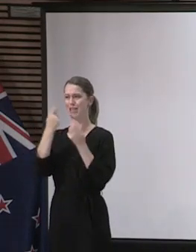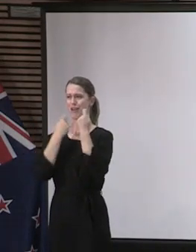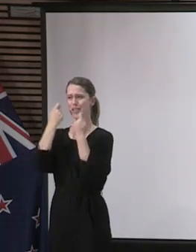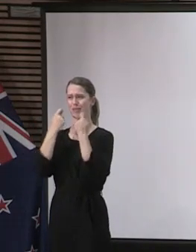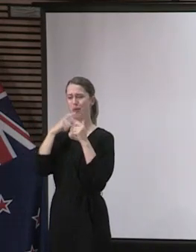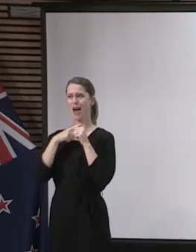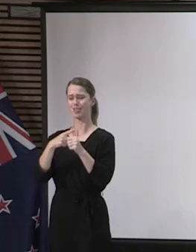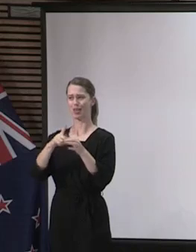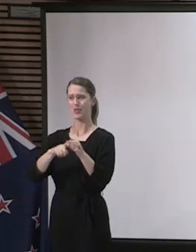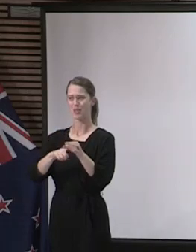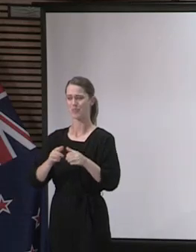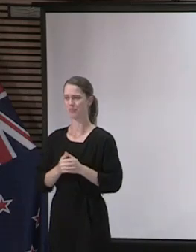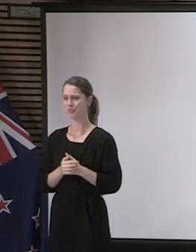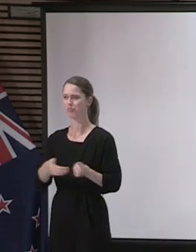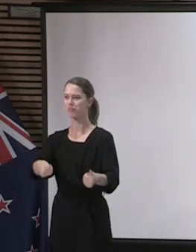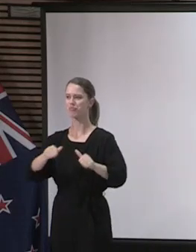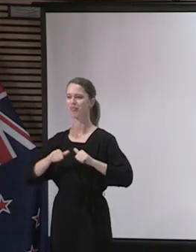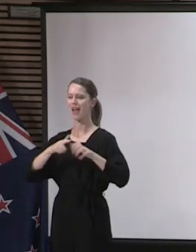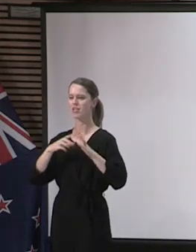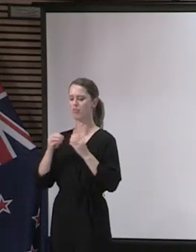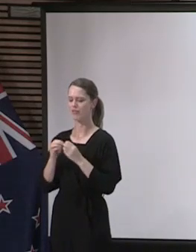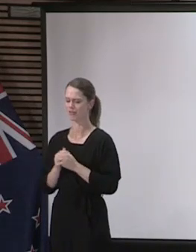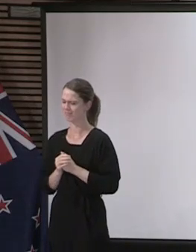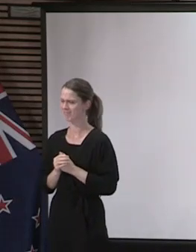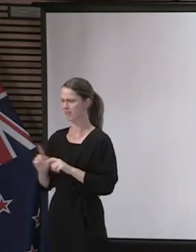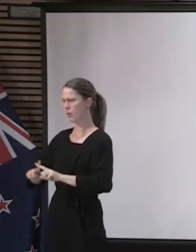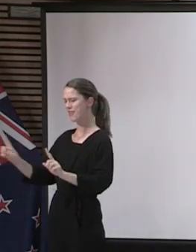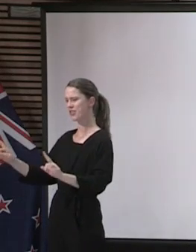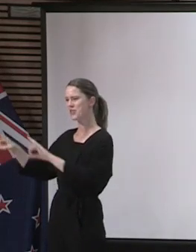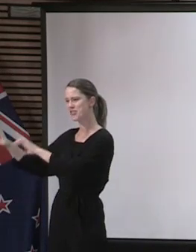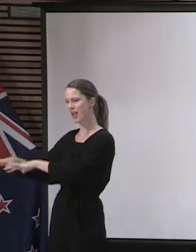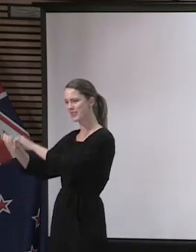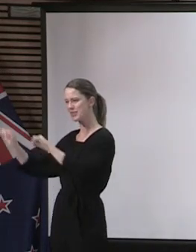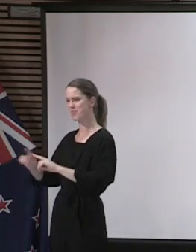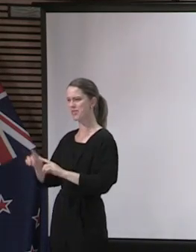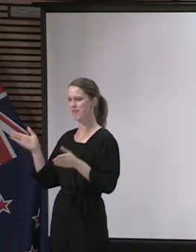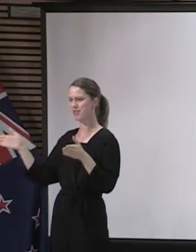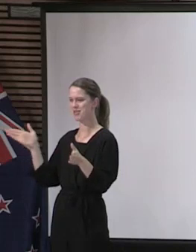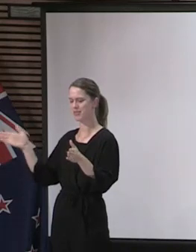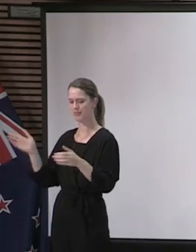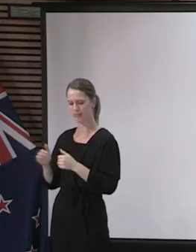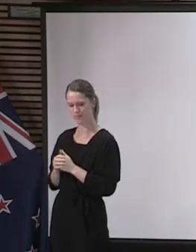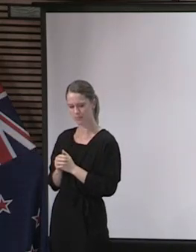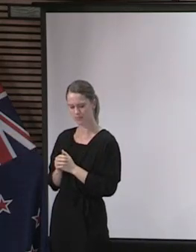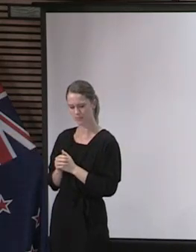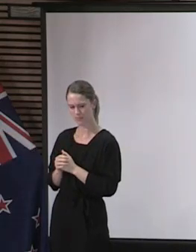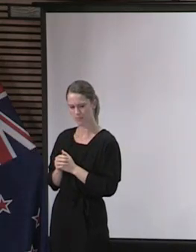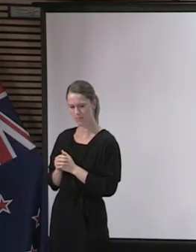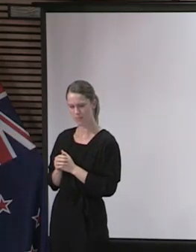PRIME MINISTER JACINDA ARDERN: I will let Dr Bloomfield's facial expressions answer that question. I think